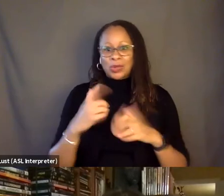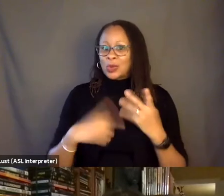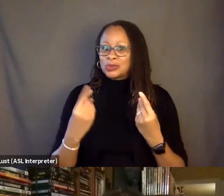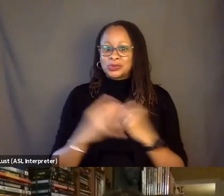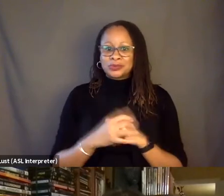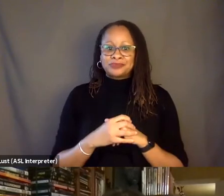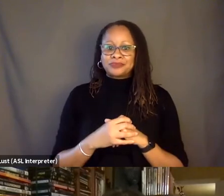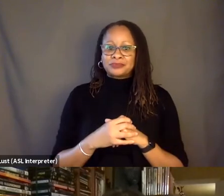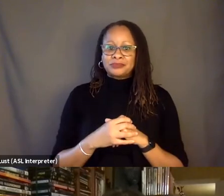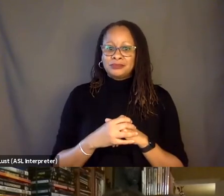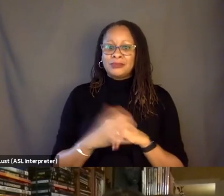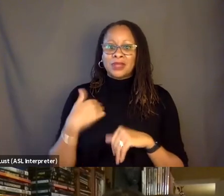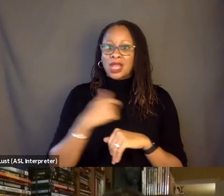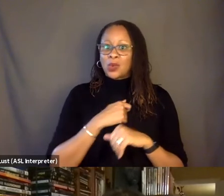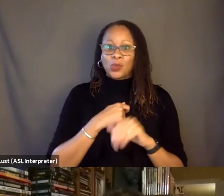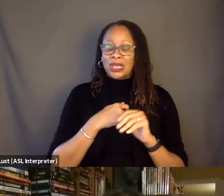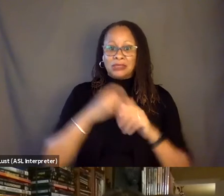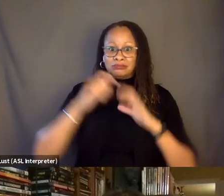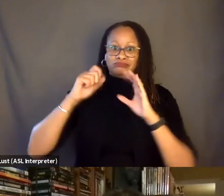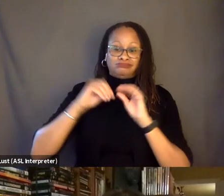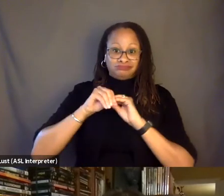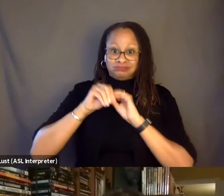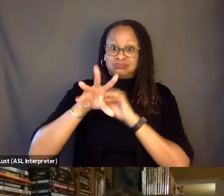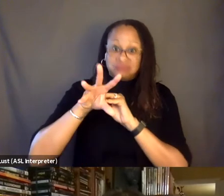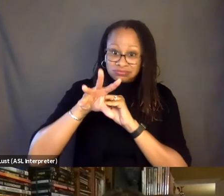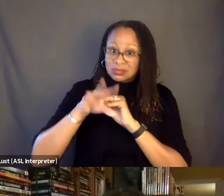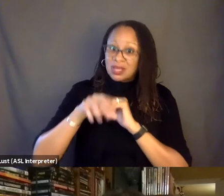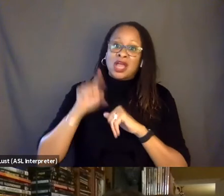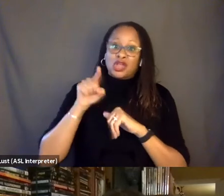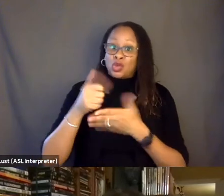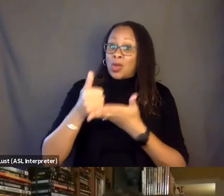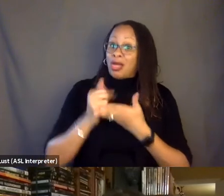and we shine the light and your help, you help us do that. So thank you.